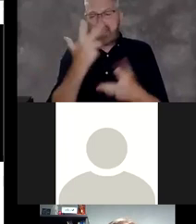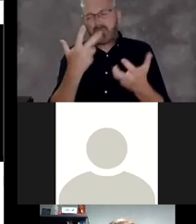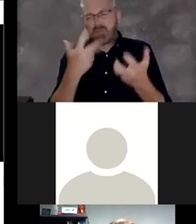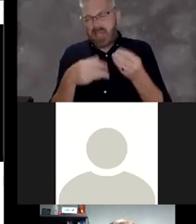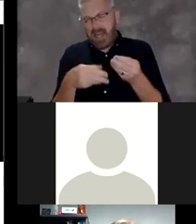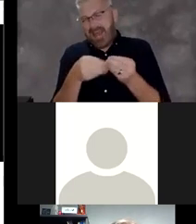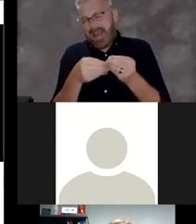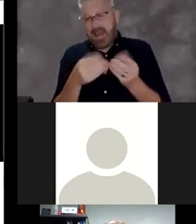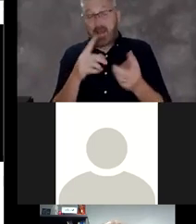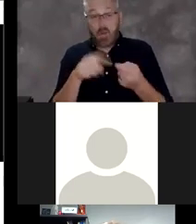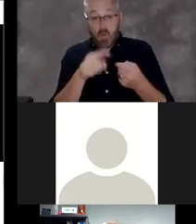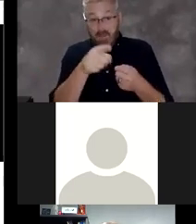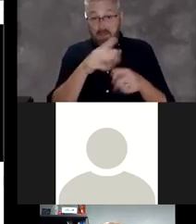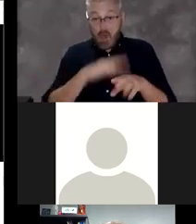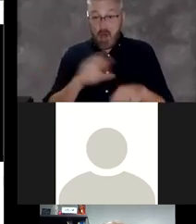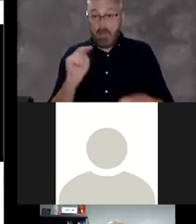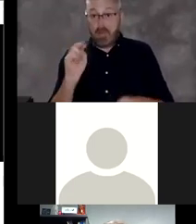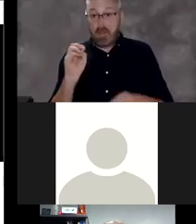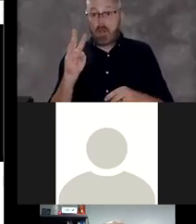THINGS HIT THE NEWS WE DON'T HAVE ALL THE DETAILS.